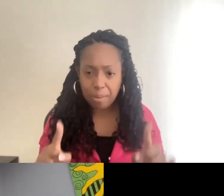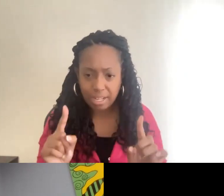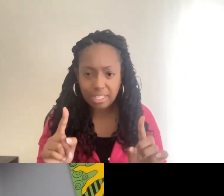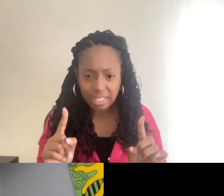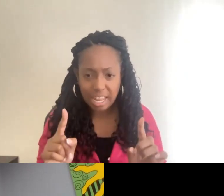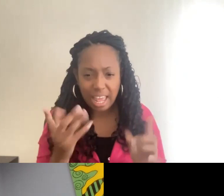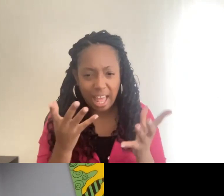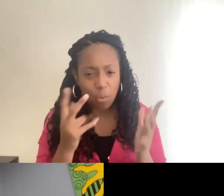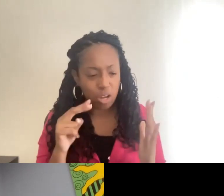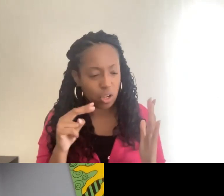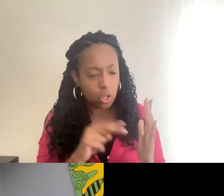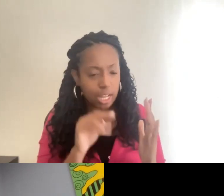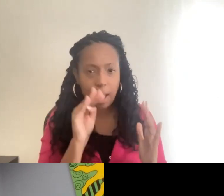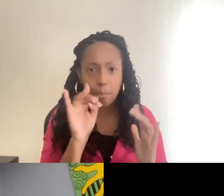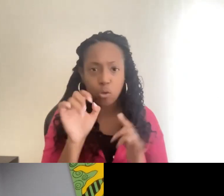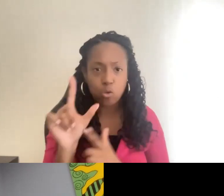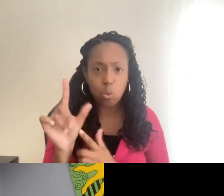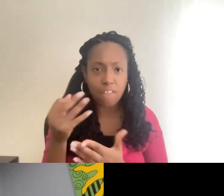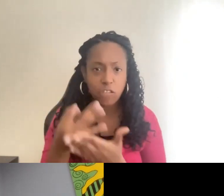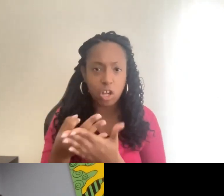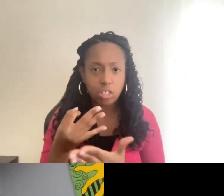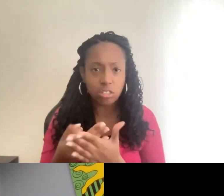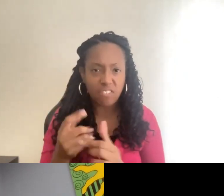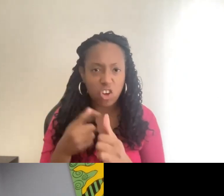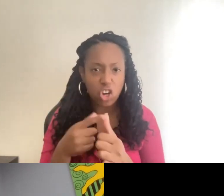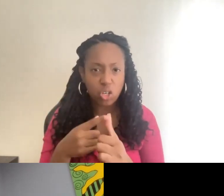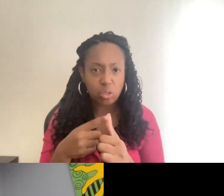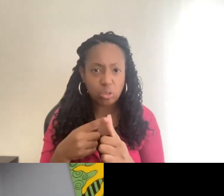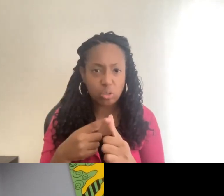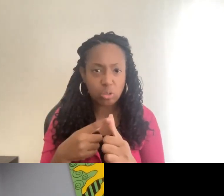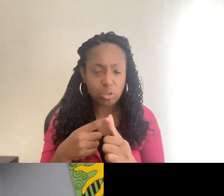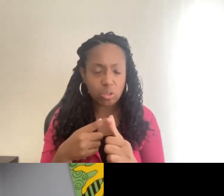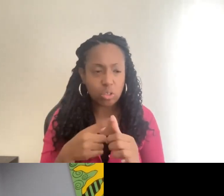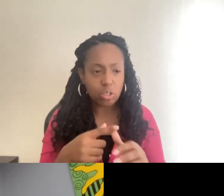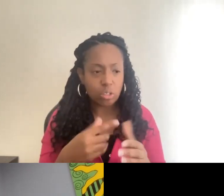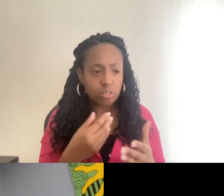funds and that conservative moderate aggressive mindset is key right right in the able account